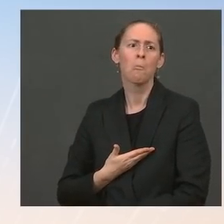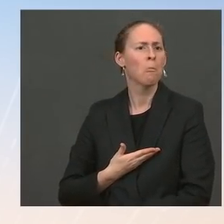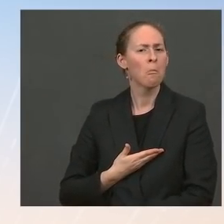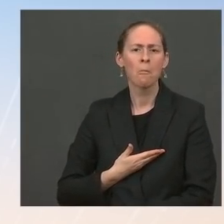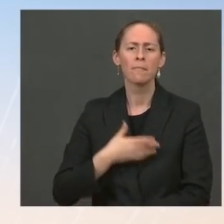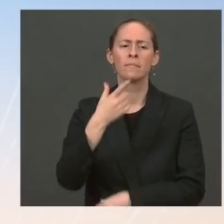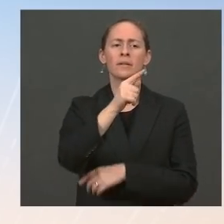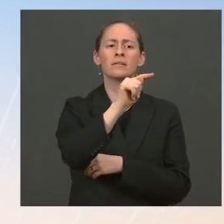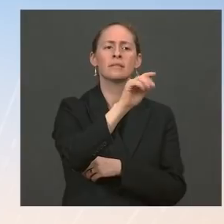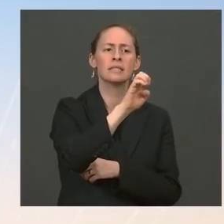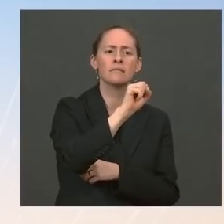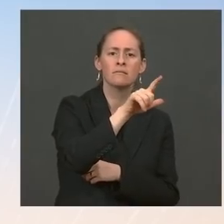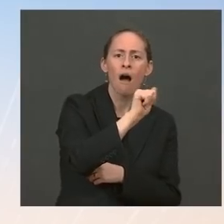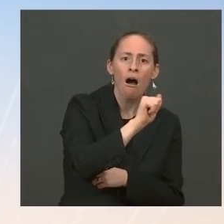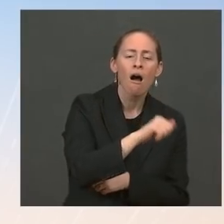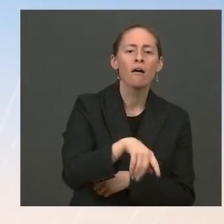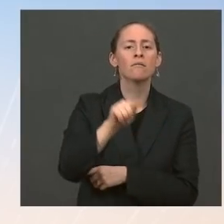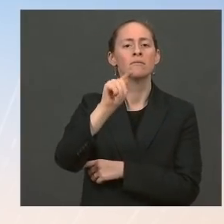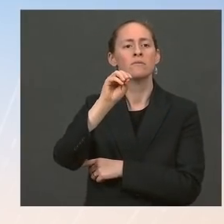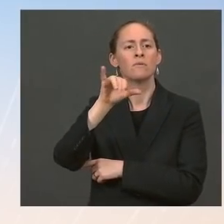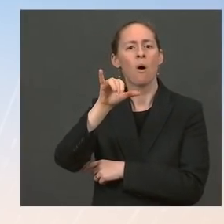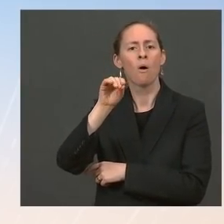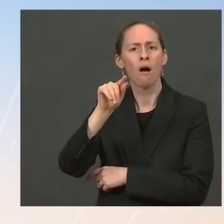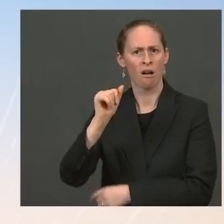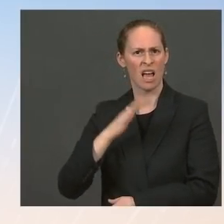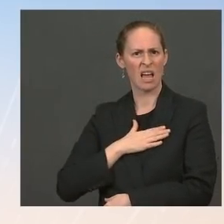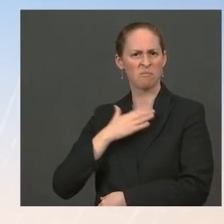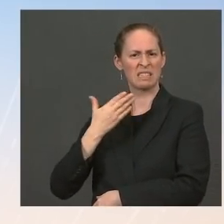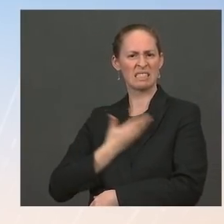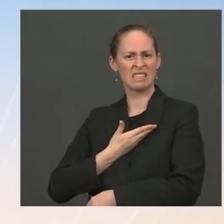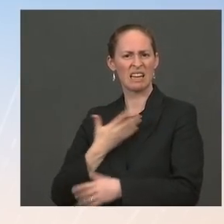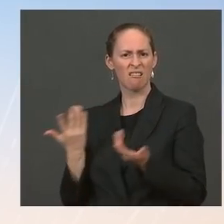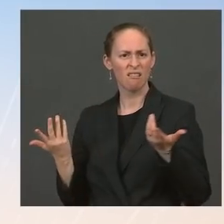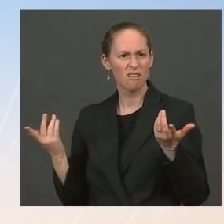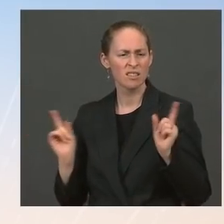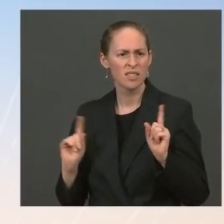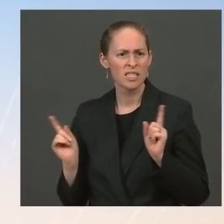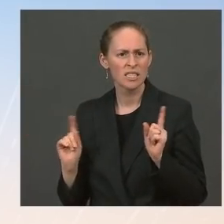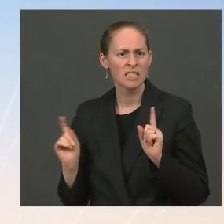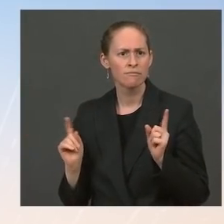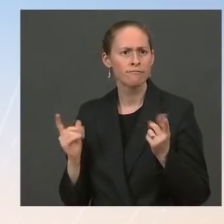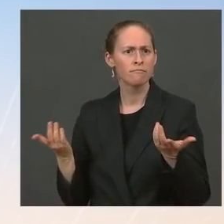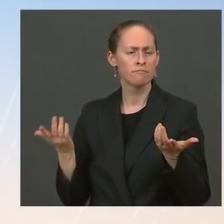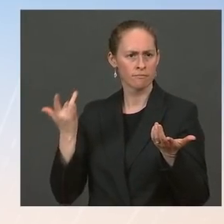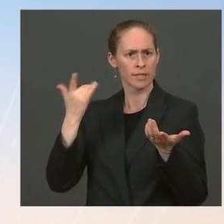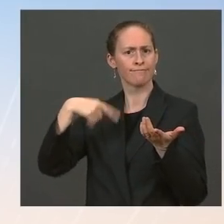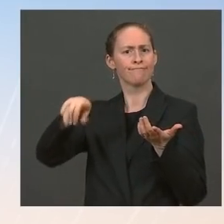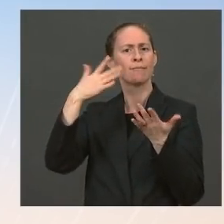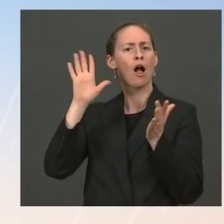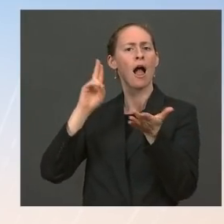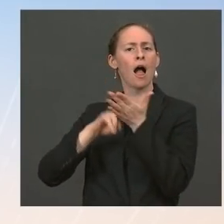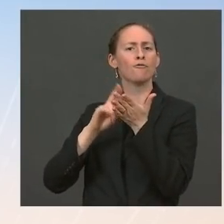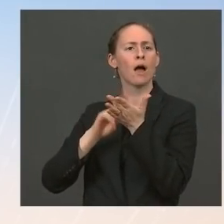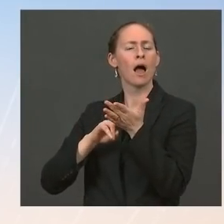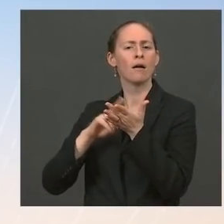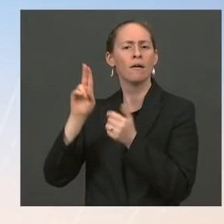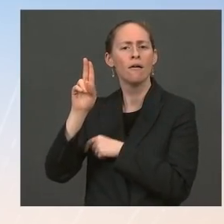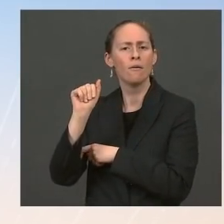would give a leg up to the companies that happen to have contracts with the UAW. How committed is the President to keeping that provision in the bill?